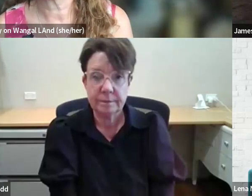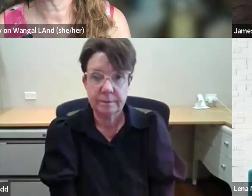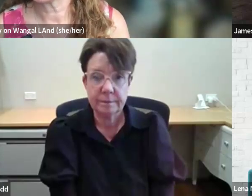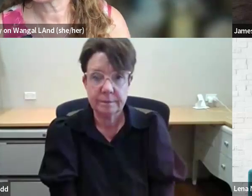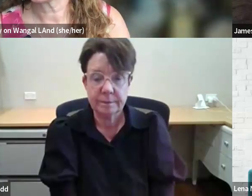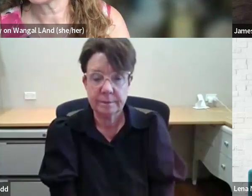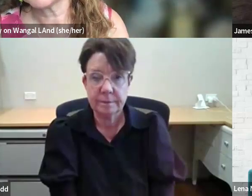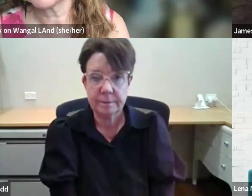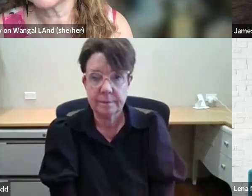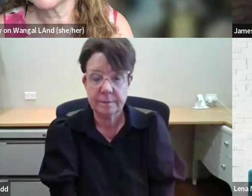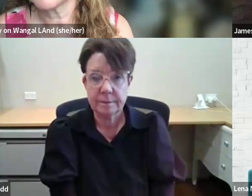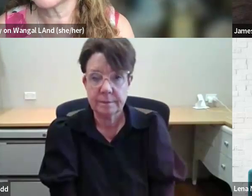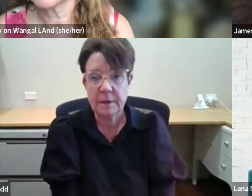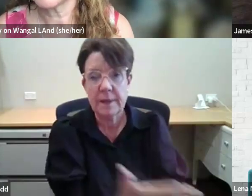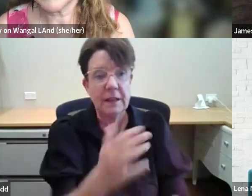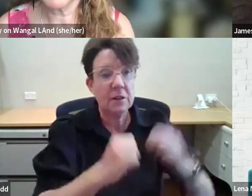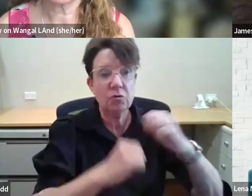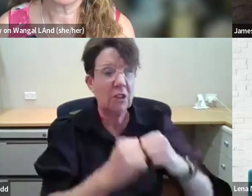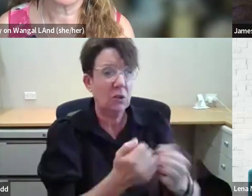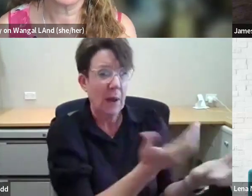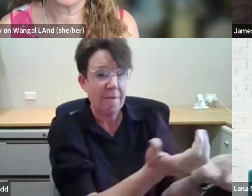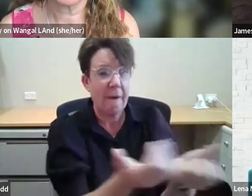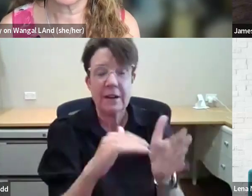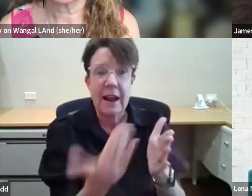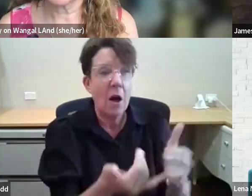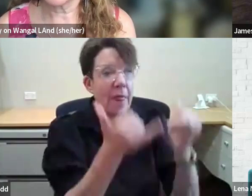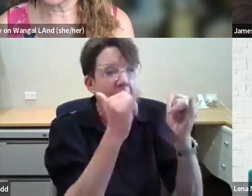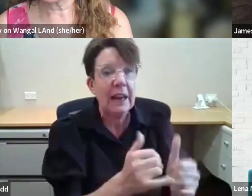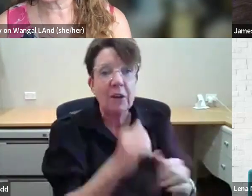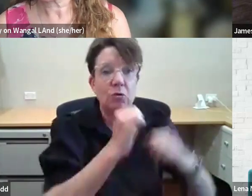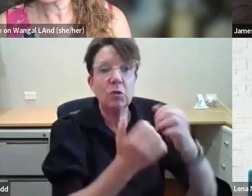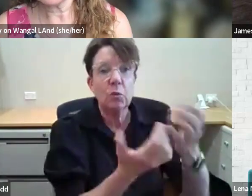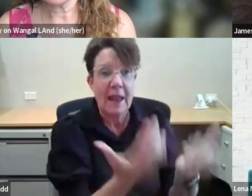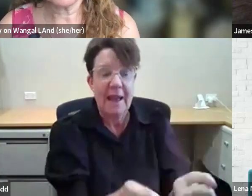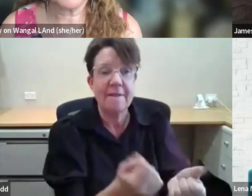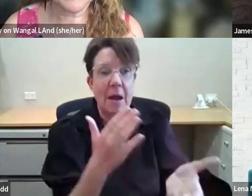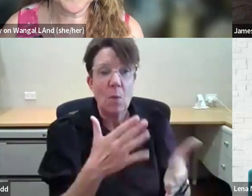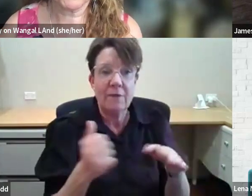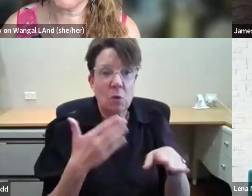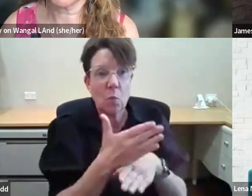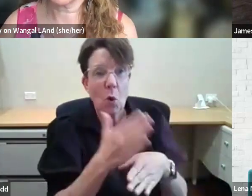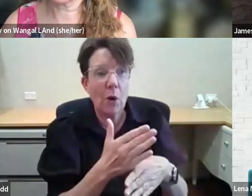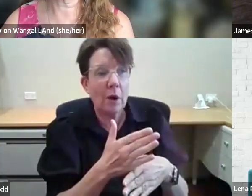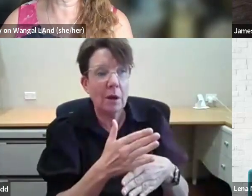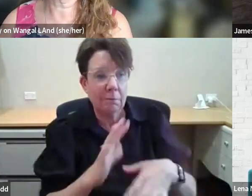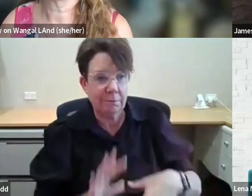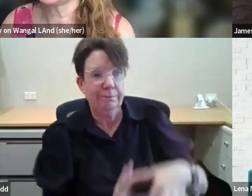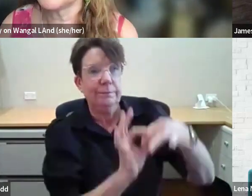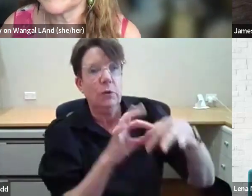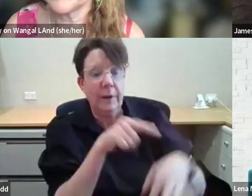to operate within them. I will say 20 or 30 years ago, the only responsibility the board had was a fiduciary possibility, to be